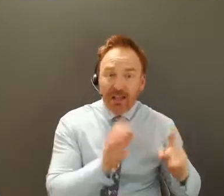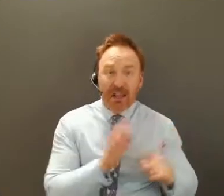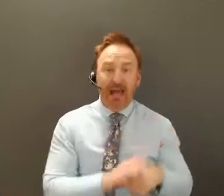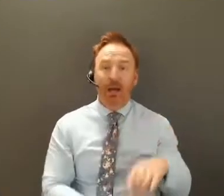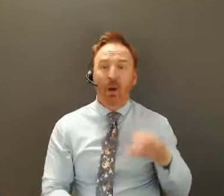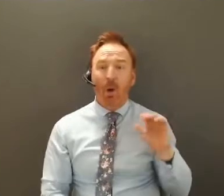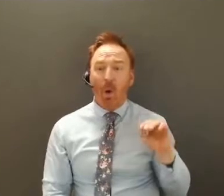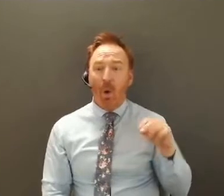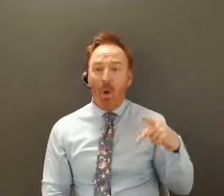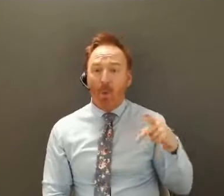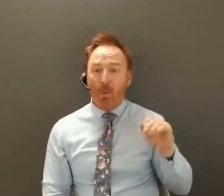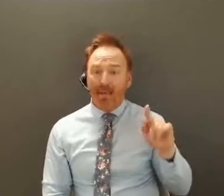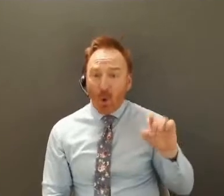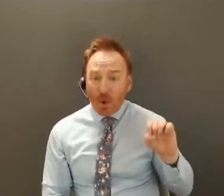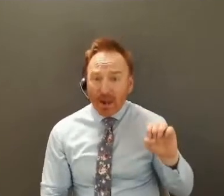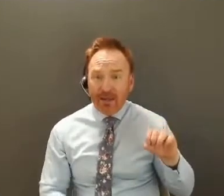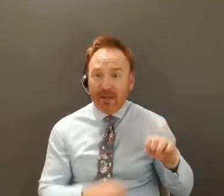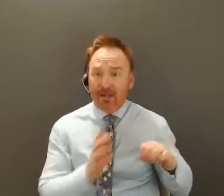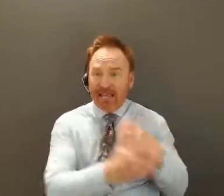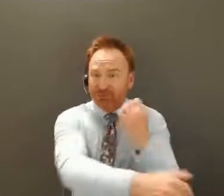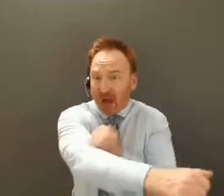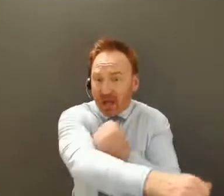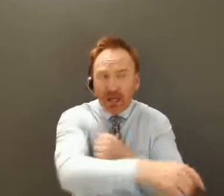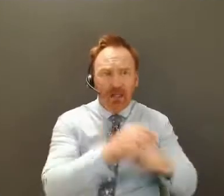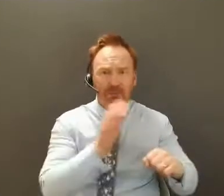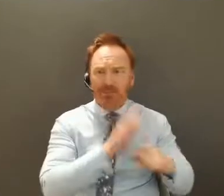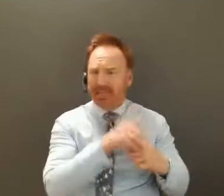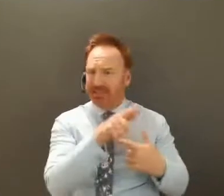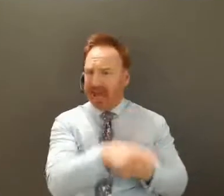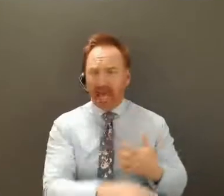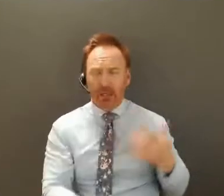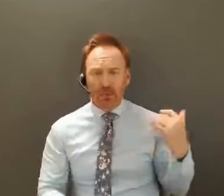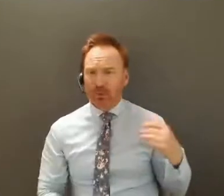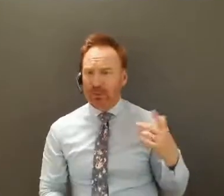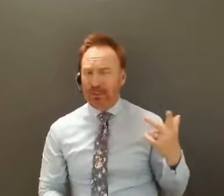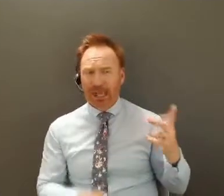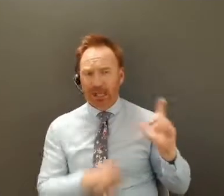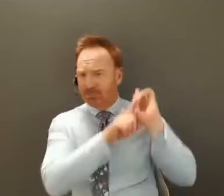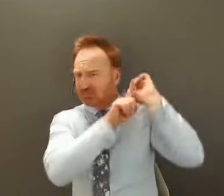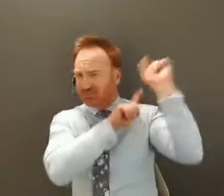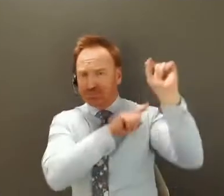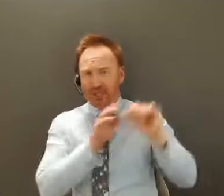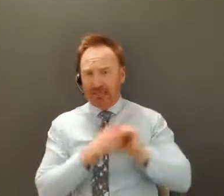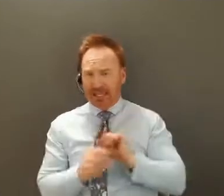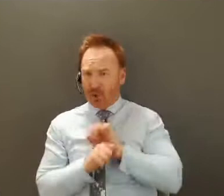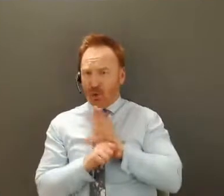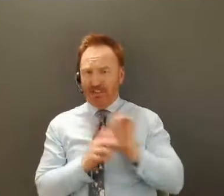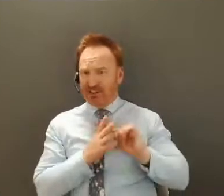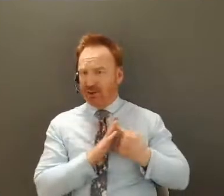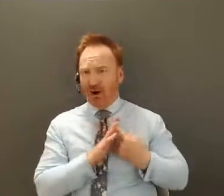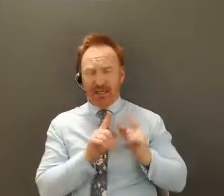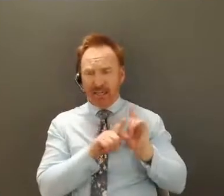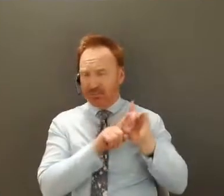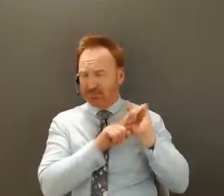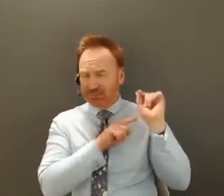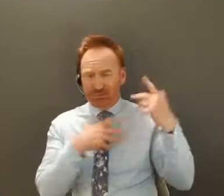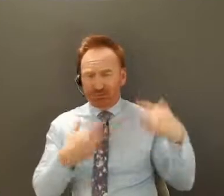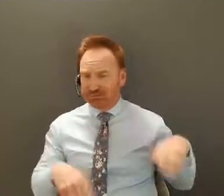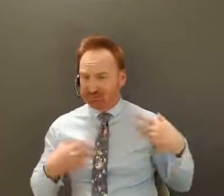from those that are nervous or fearful and this will be the best approach, to follow the